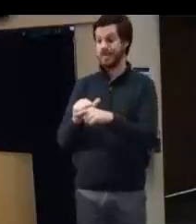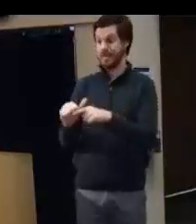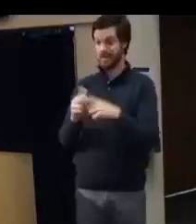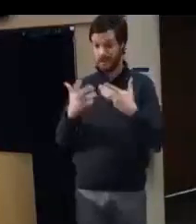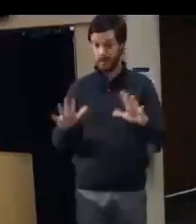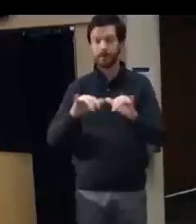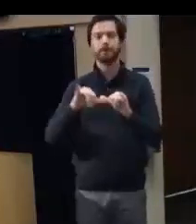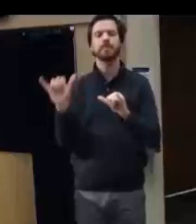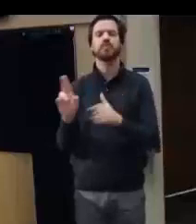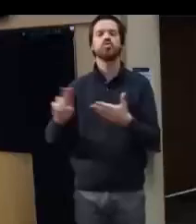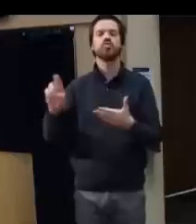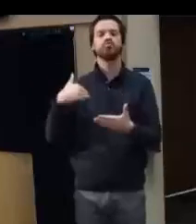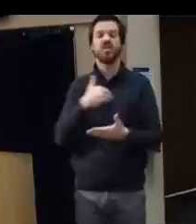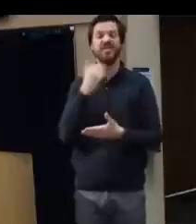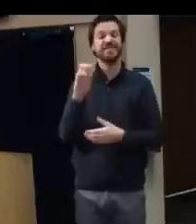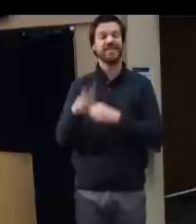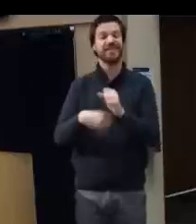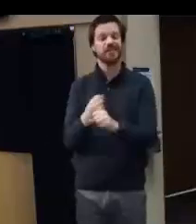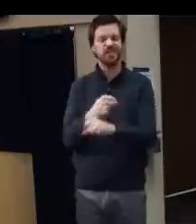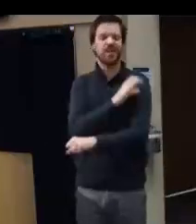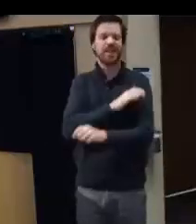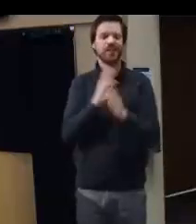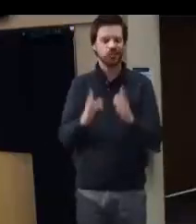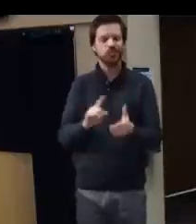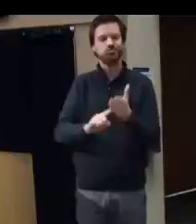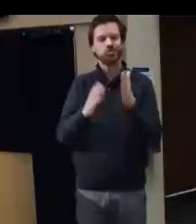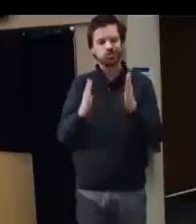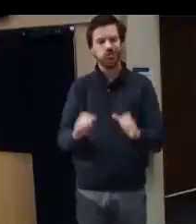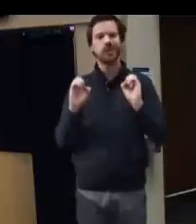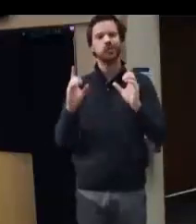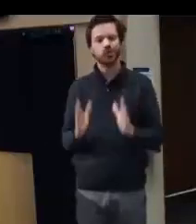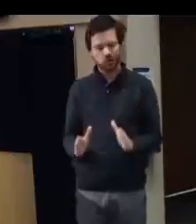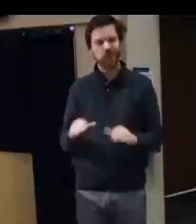University of Toronto for 17 years as a clinician researcher and educator in the division of